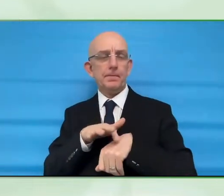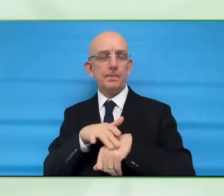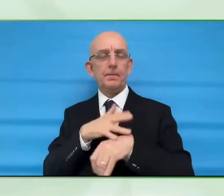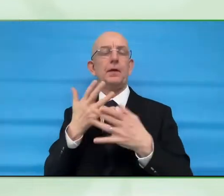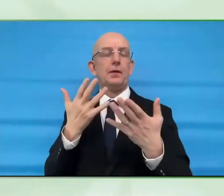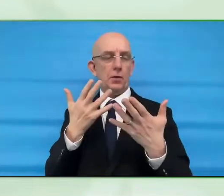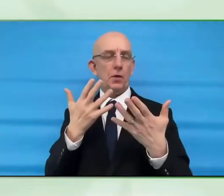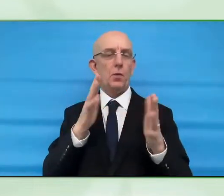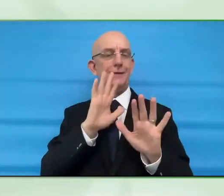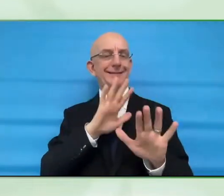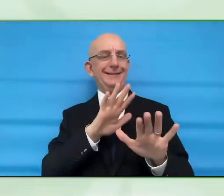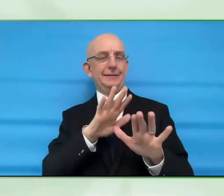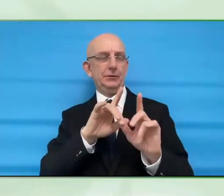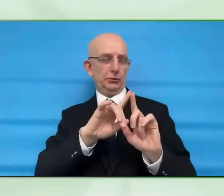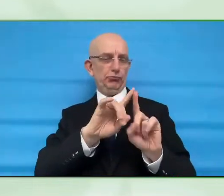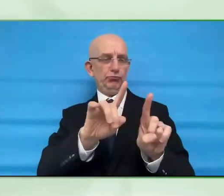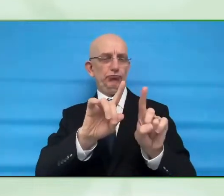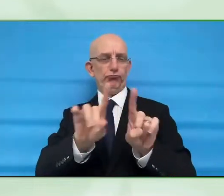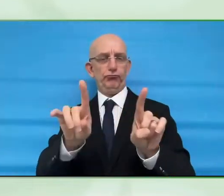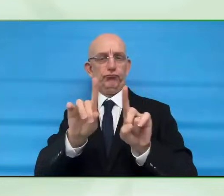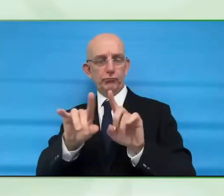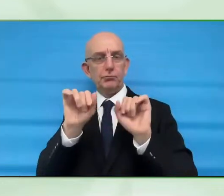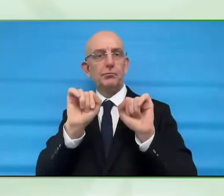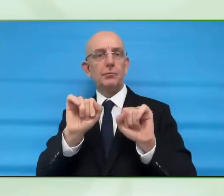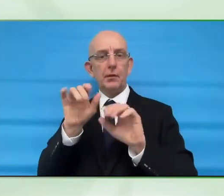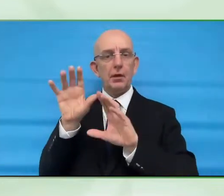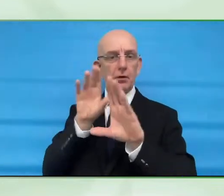is how we can make discoveries.